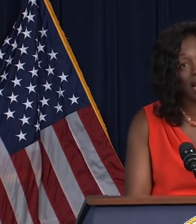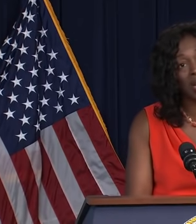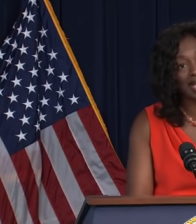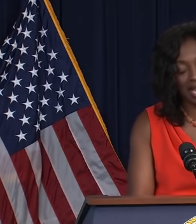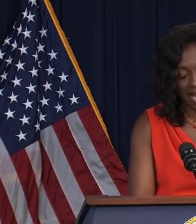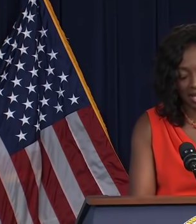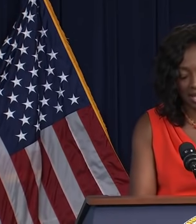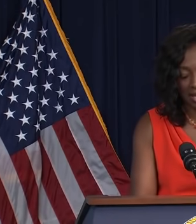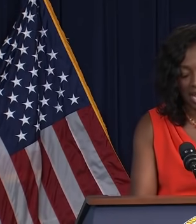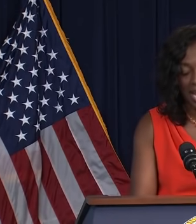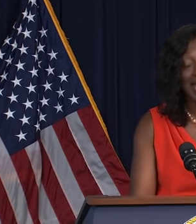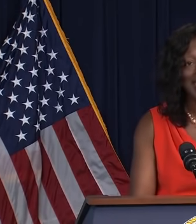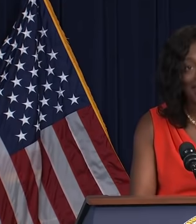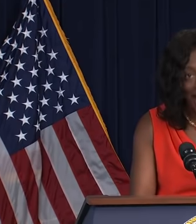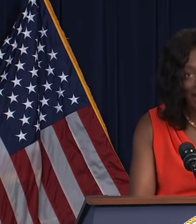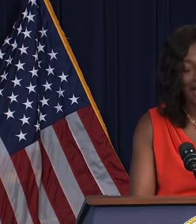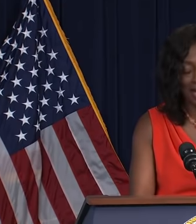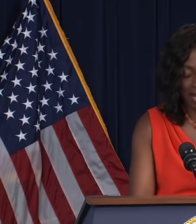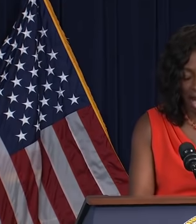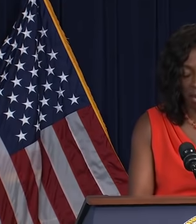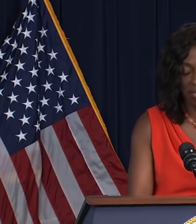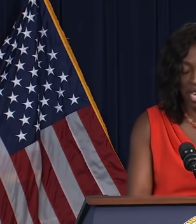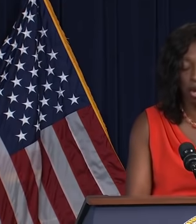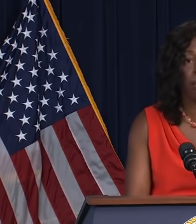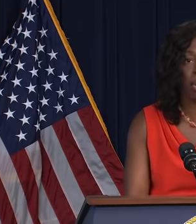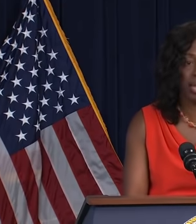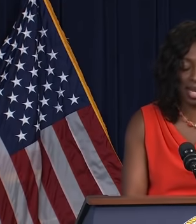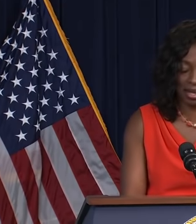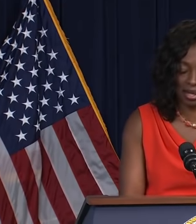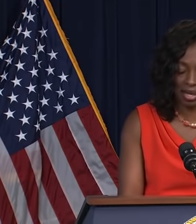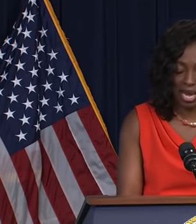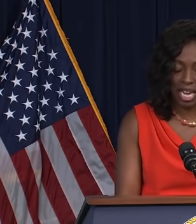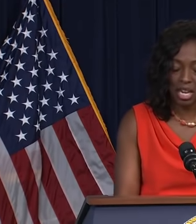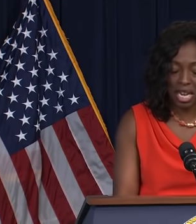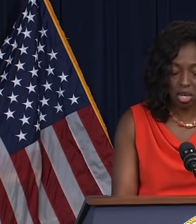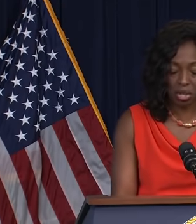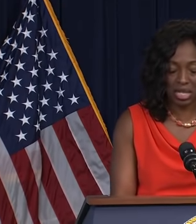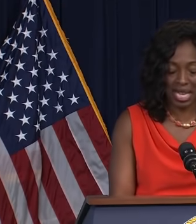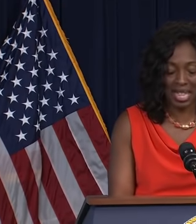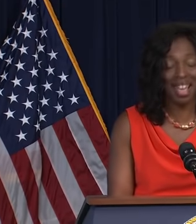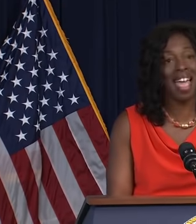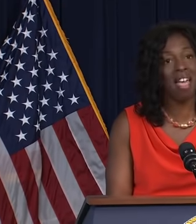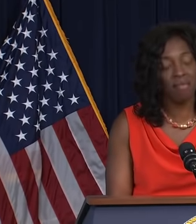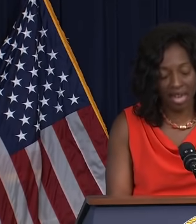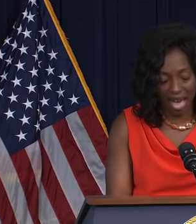fellow on bottom the as this